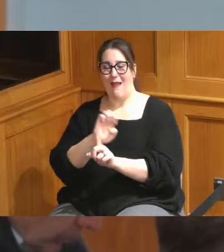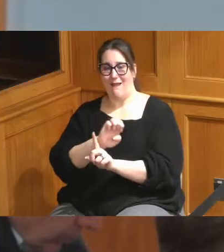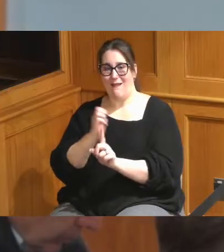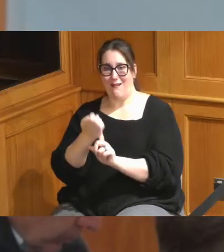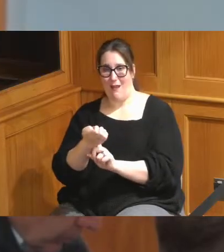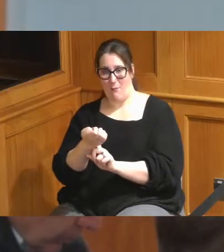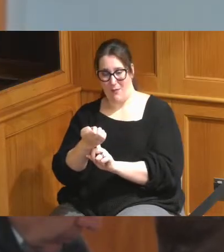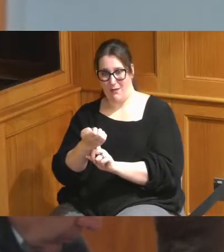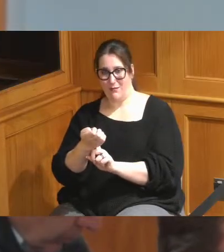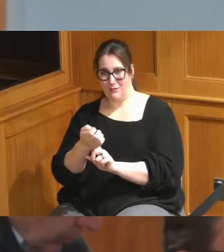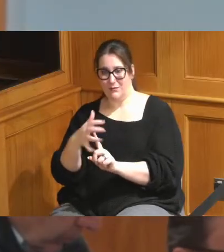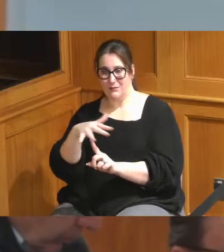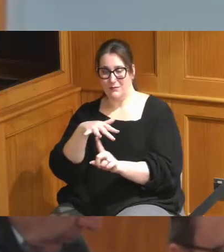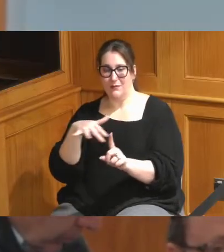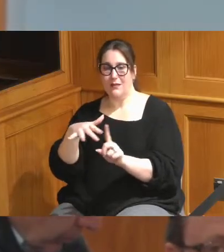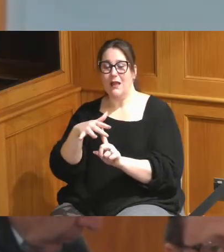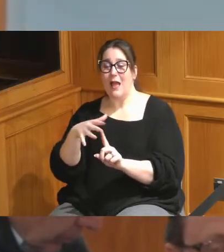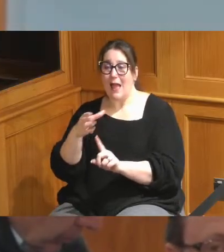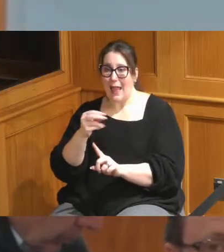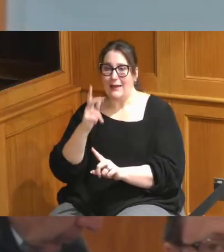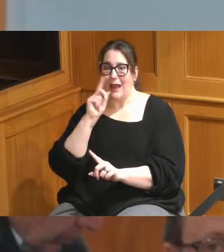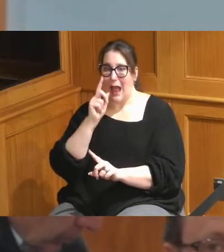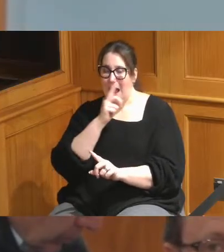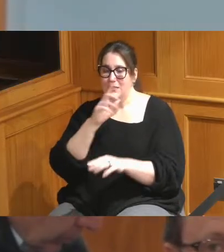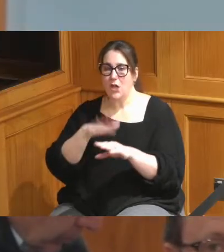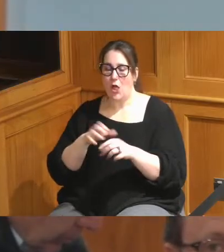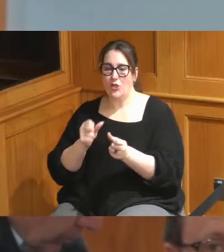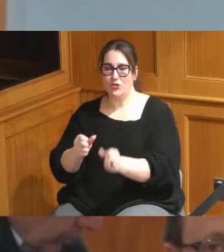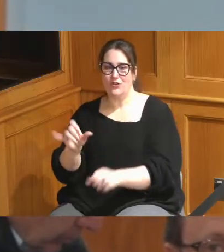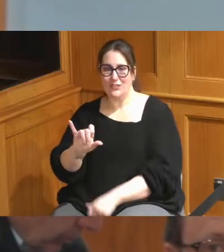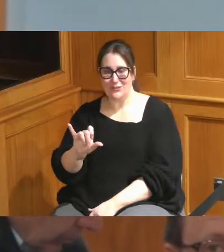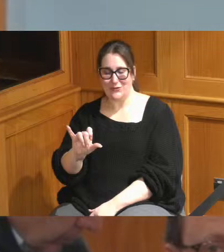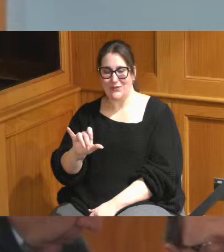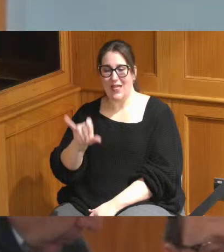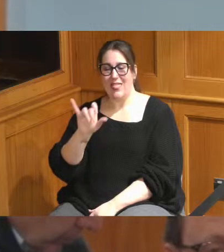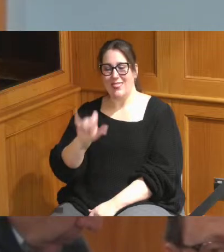Uh, eyes on the street, too. Uh, again, I think that the the height piece I addressed with with